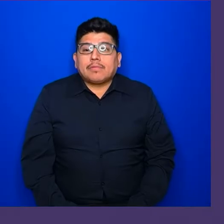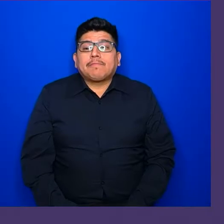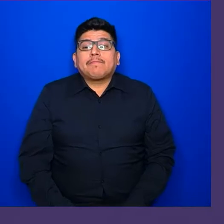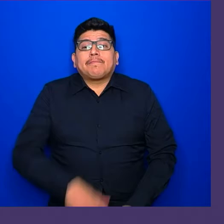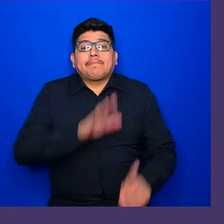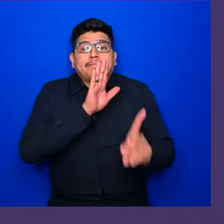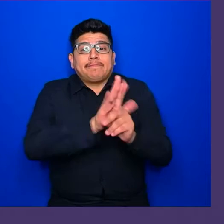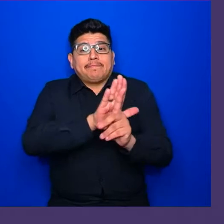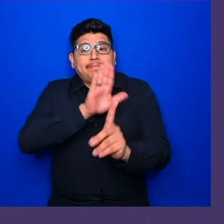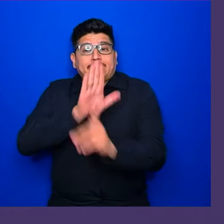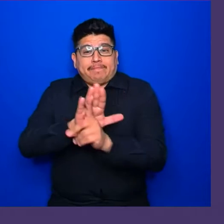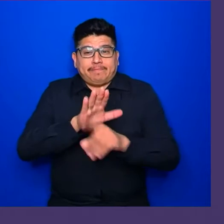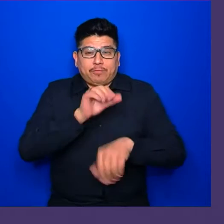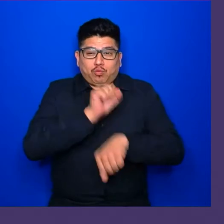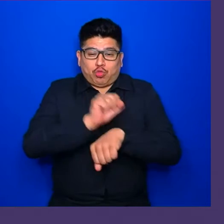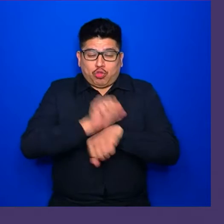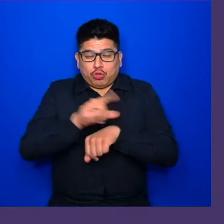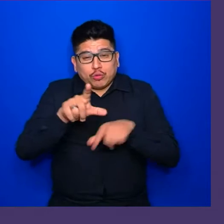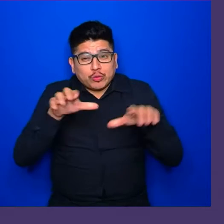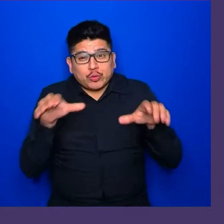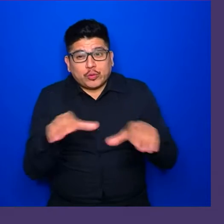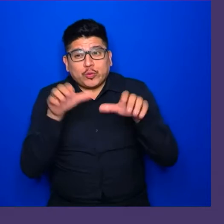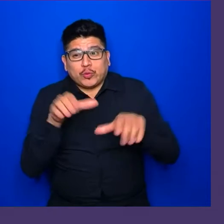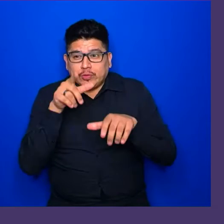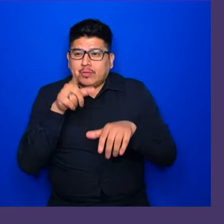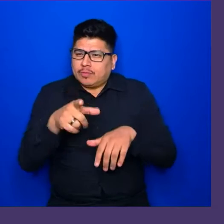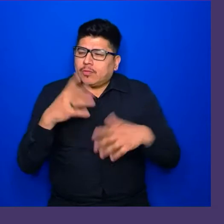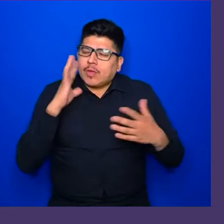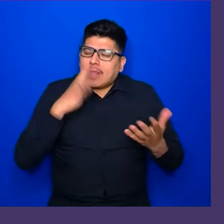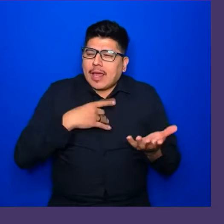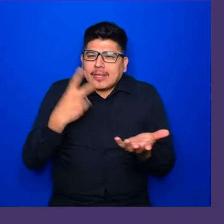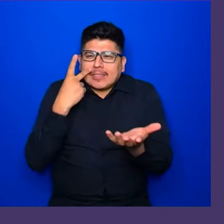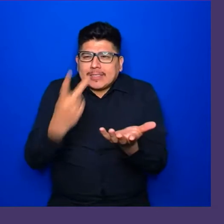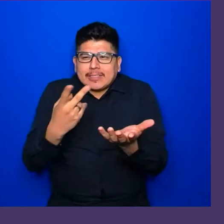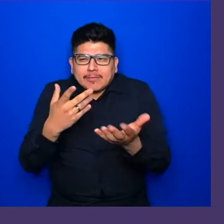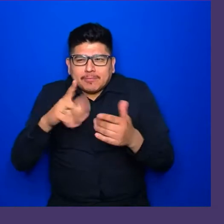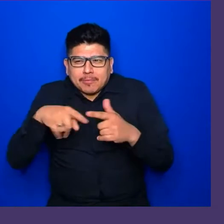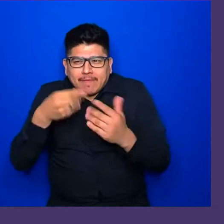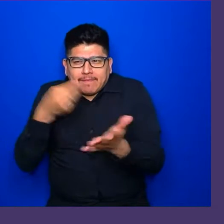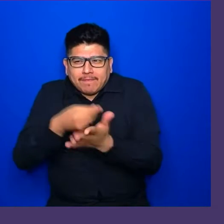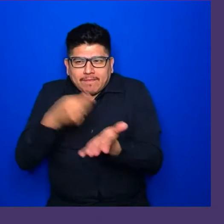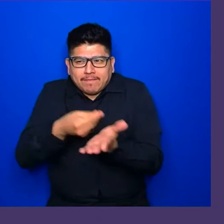what would you like to see? Natasha Bell: Funding. I've been a conduit in